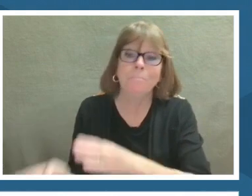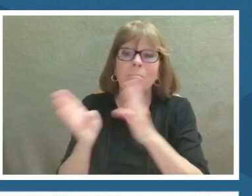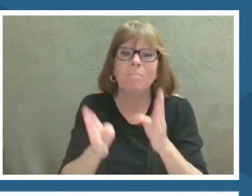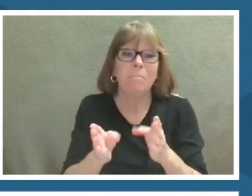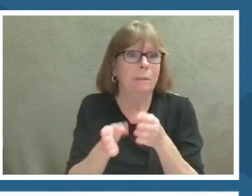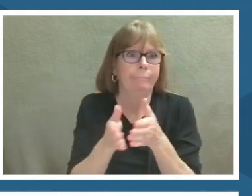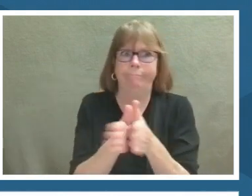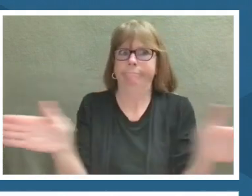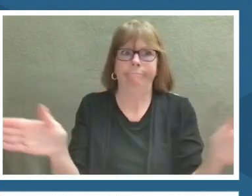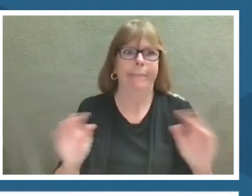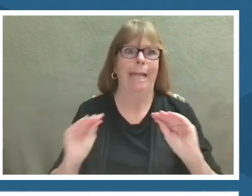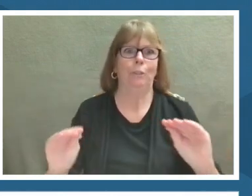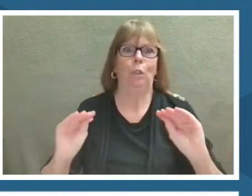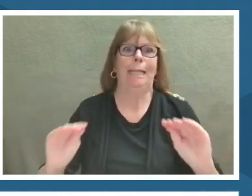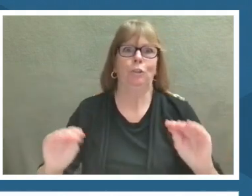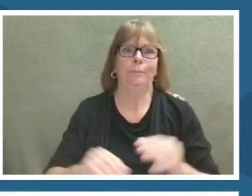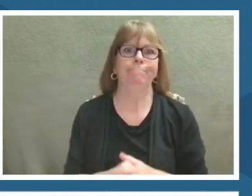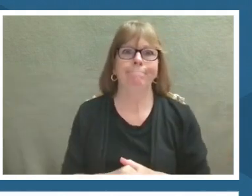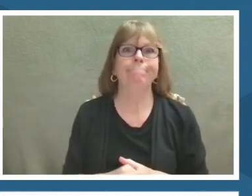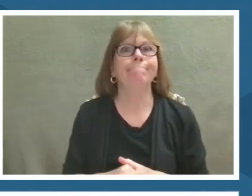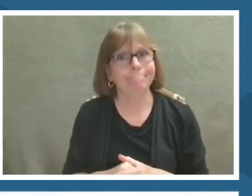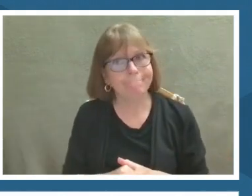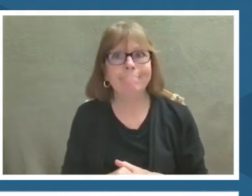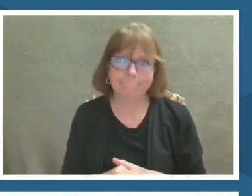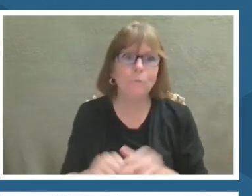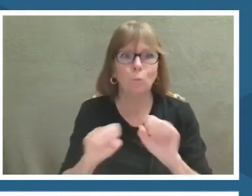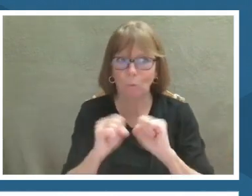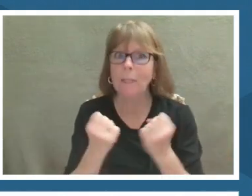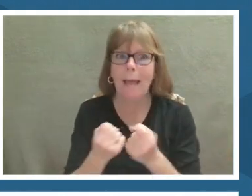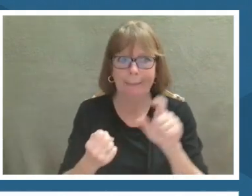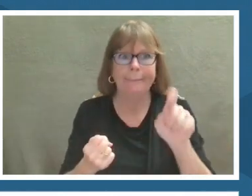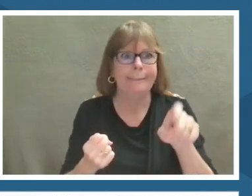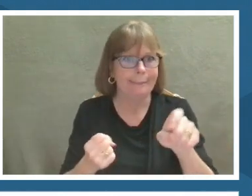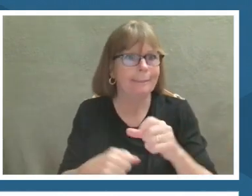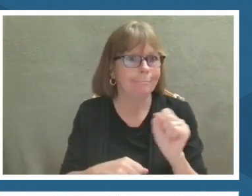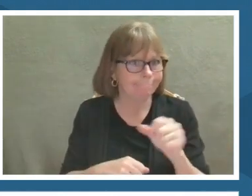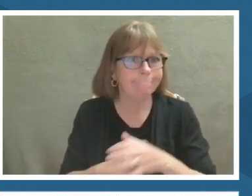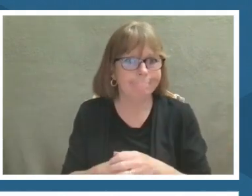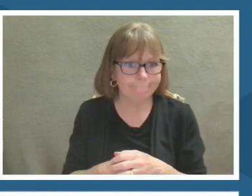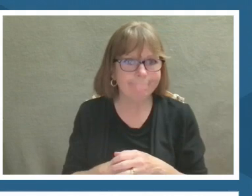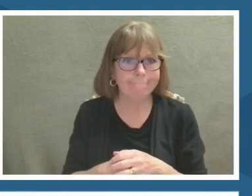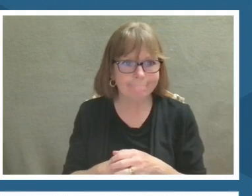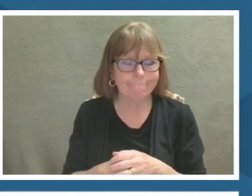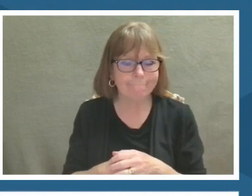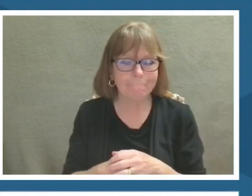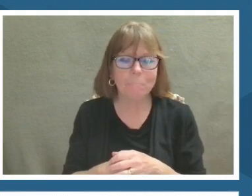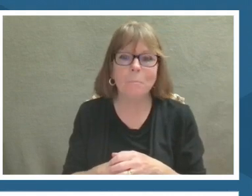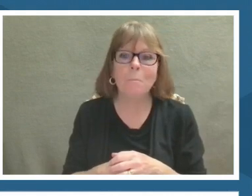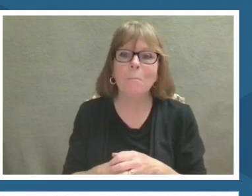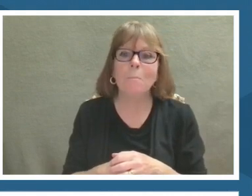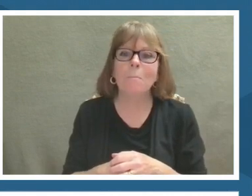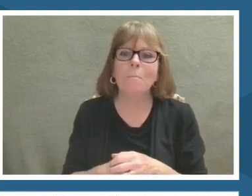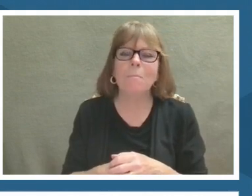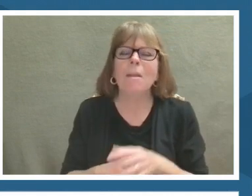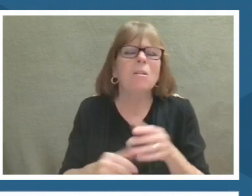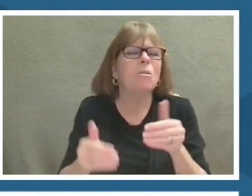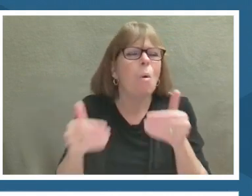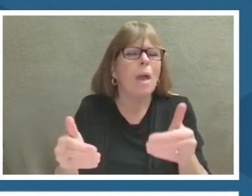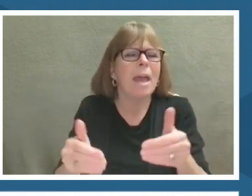is a deep societal need all right so um continue to put your